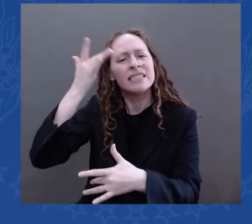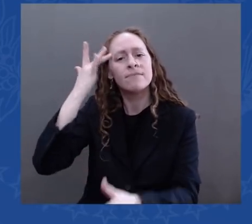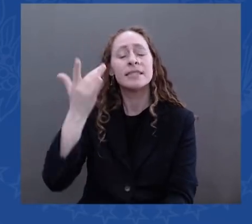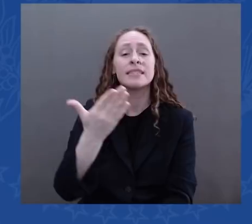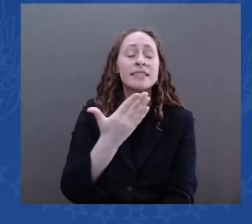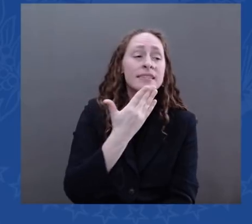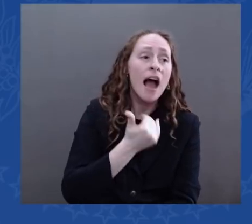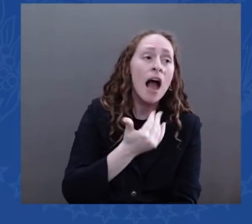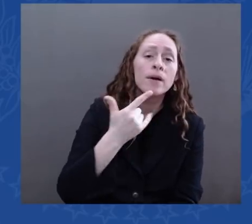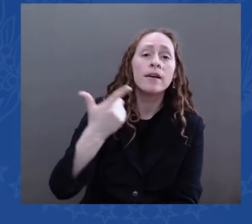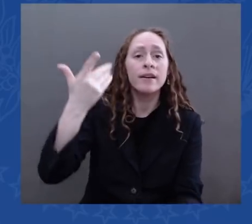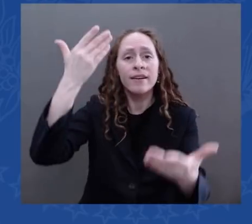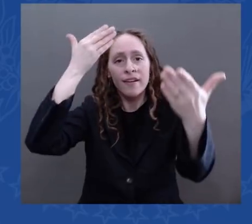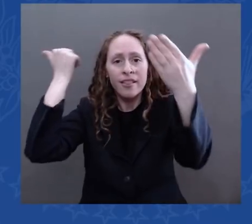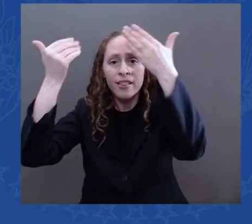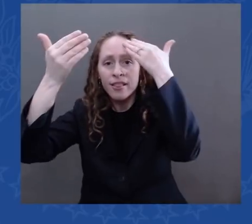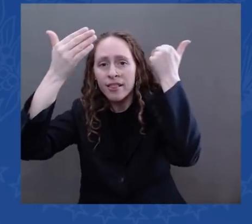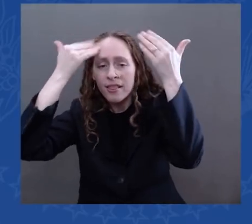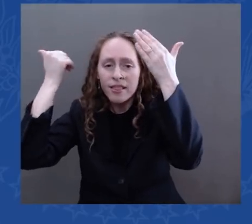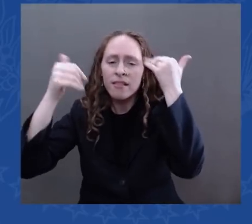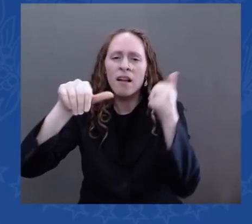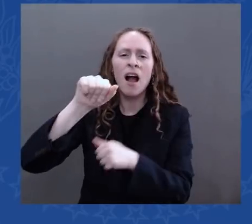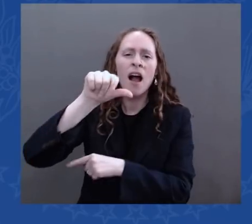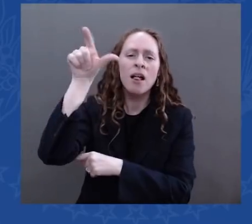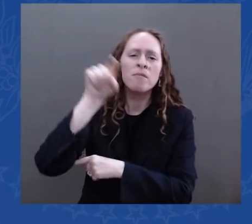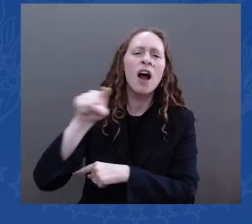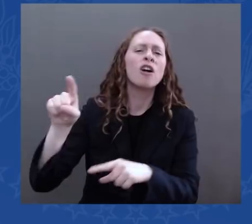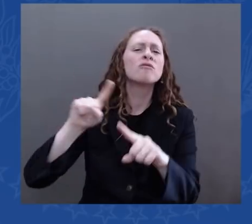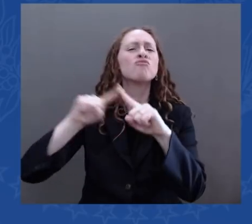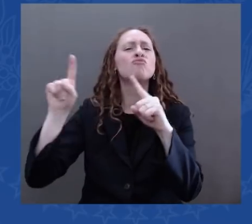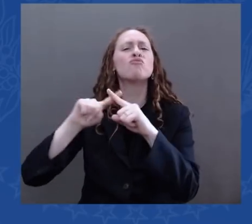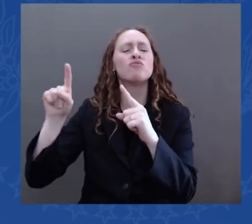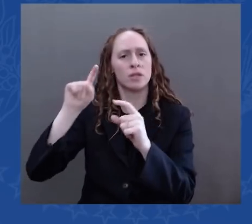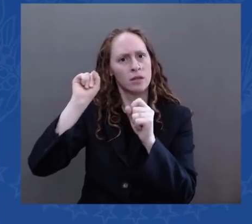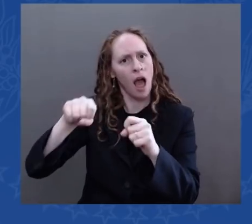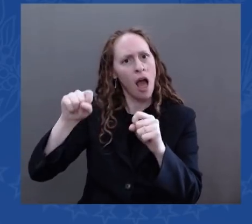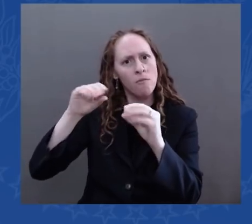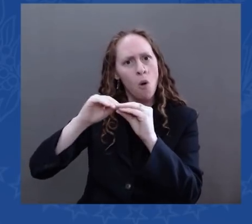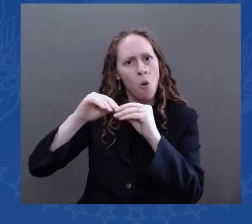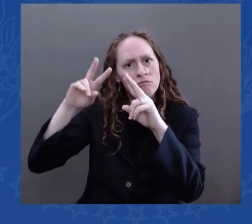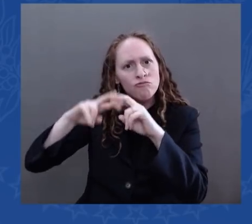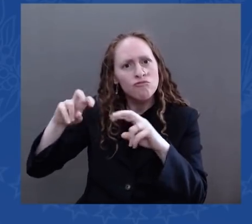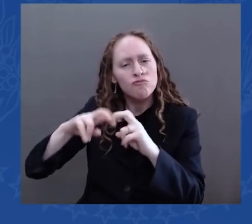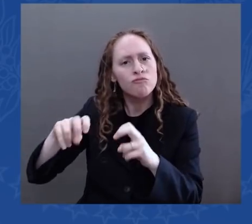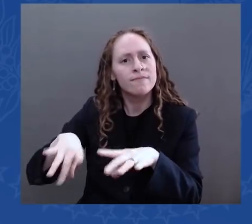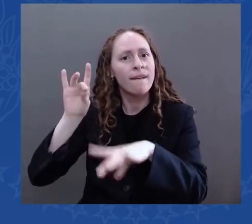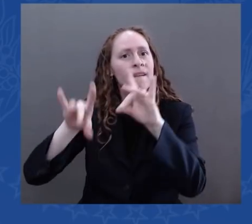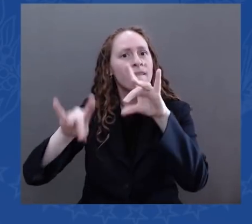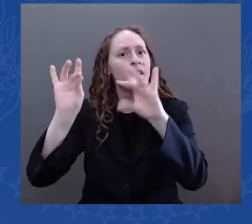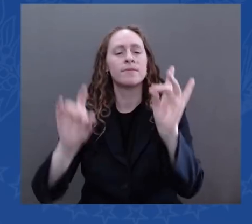And here's what this all adds up to: historic deficit reduction, historic investments in our security at home